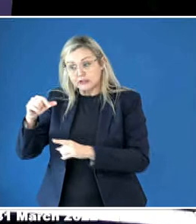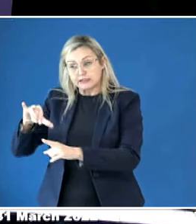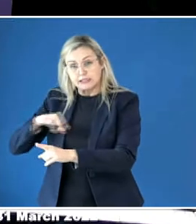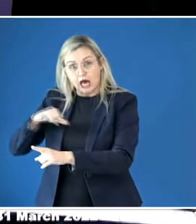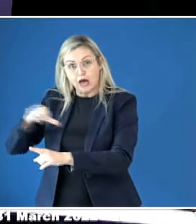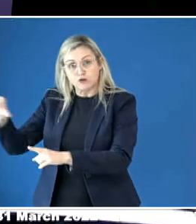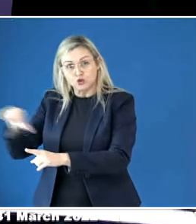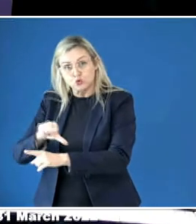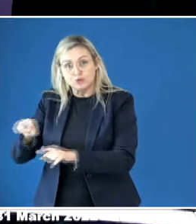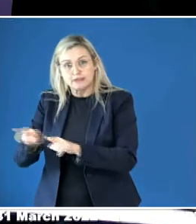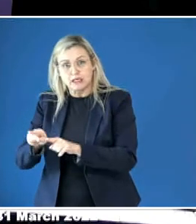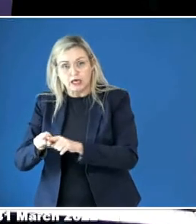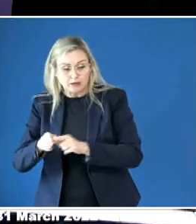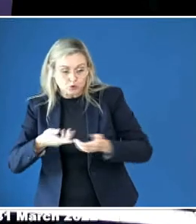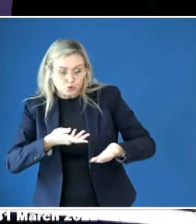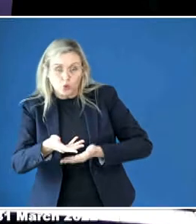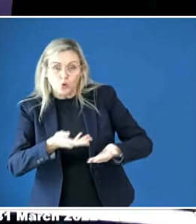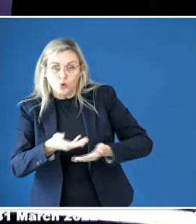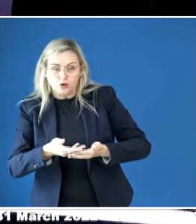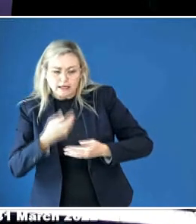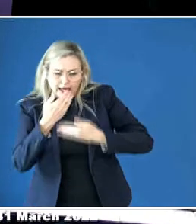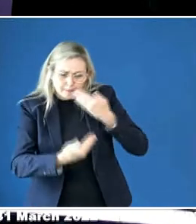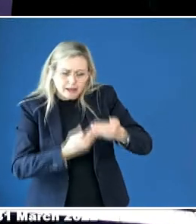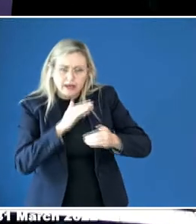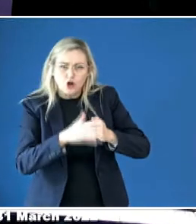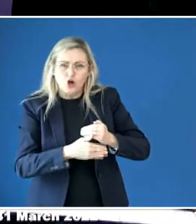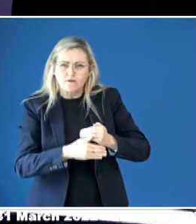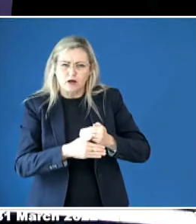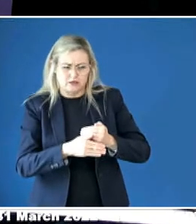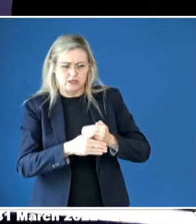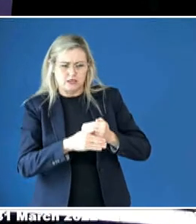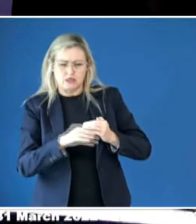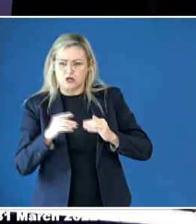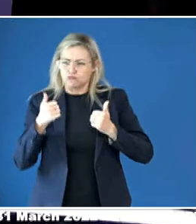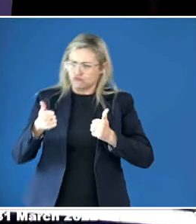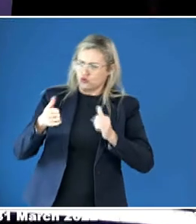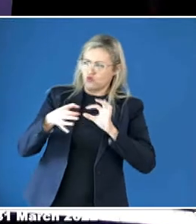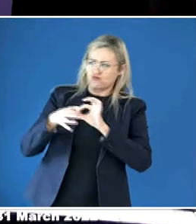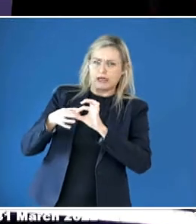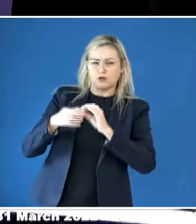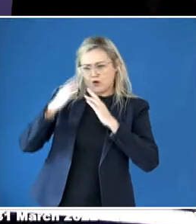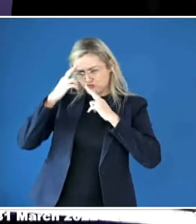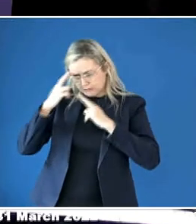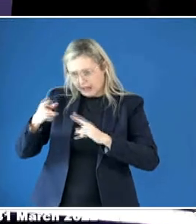about what constitutes respectful relationships and consent and choice in